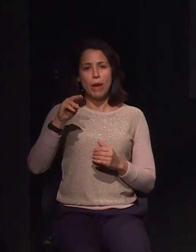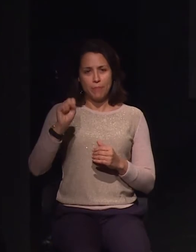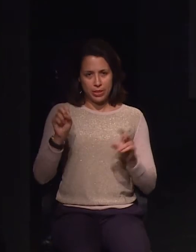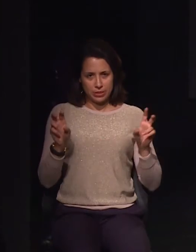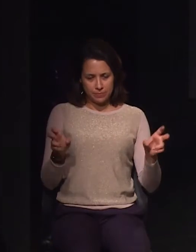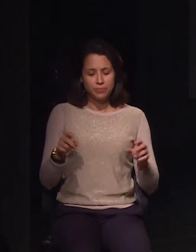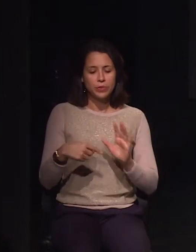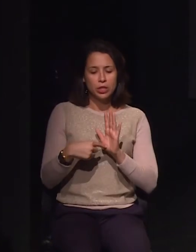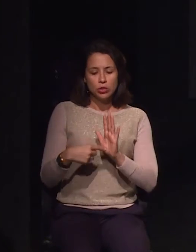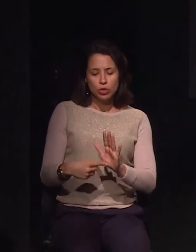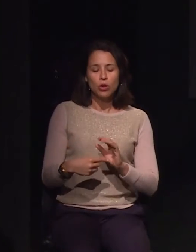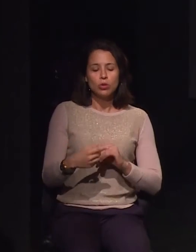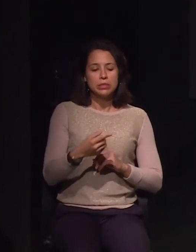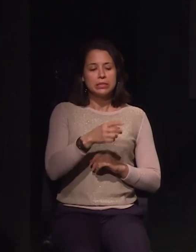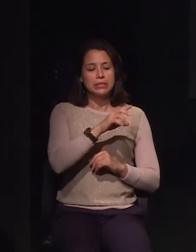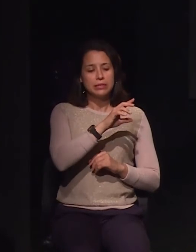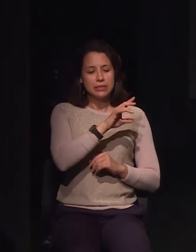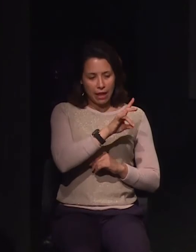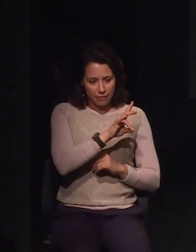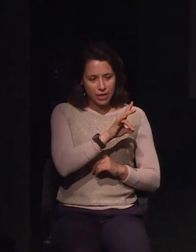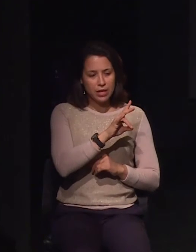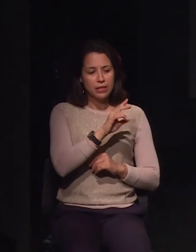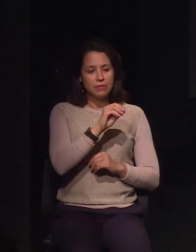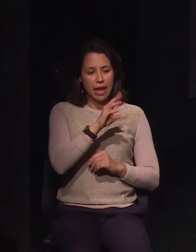lives prematurely and tragically to police brutality.